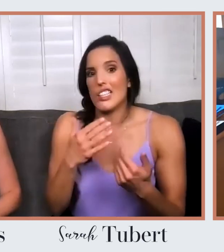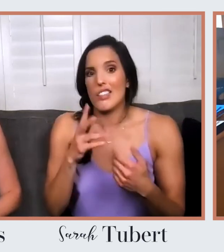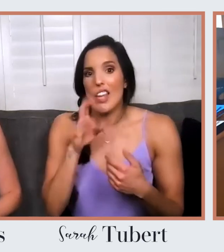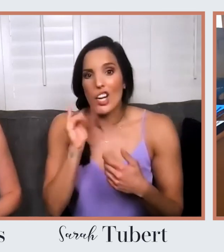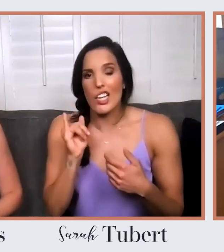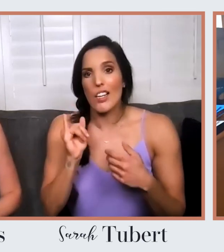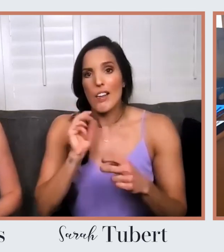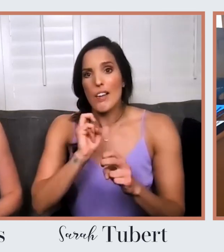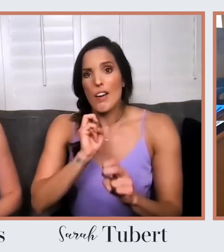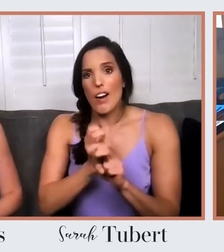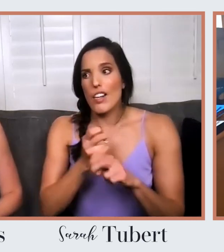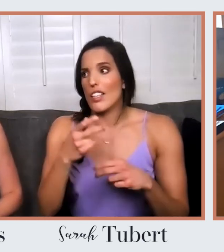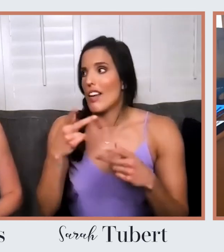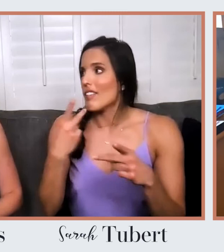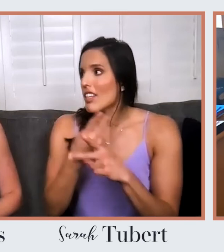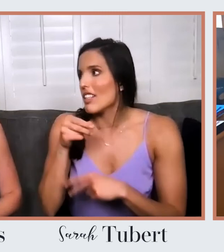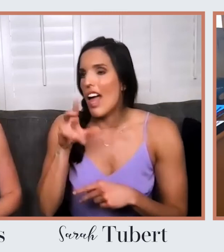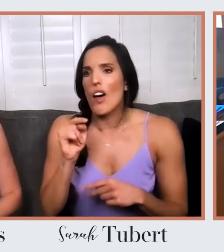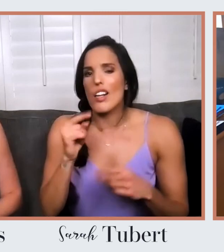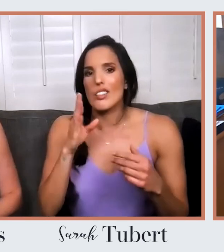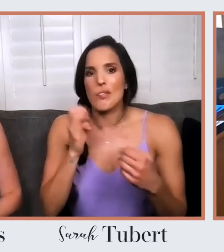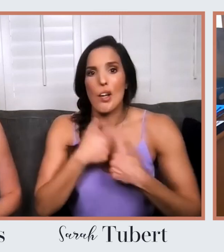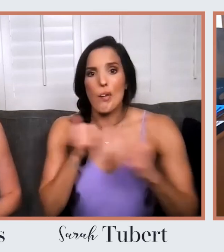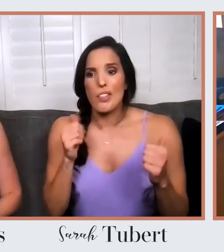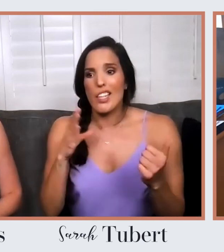It's very hard to like figure this out and just be open